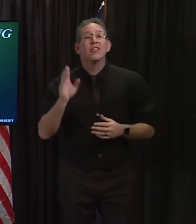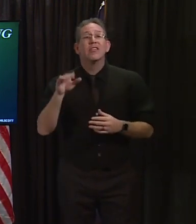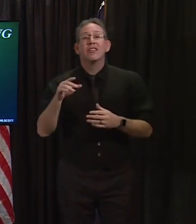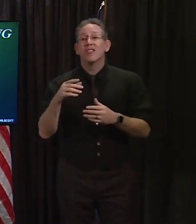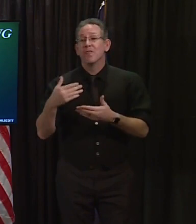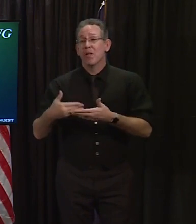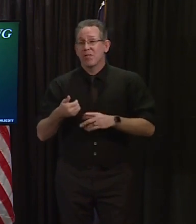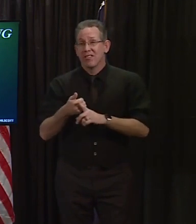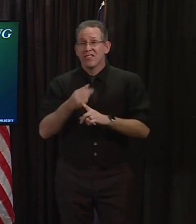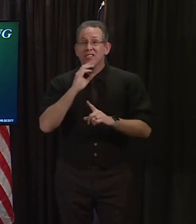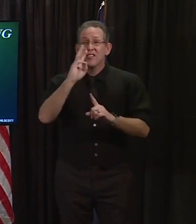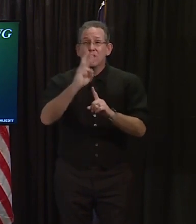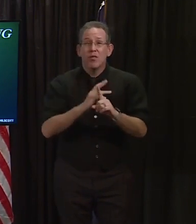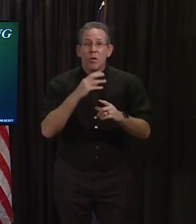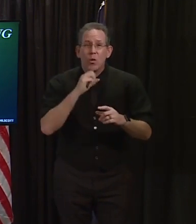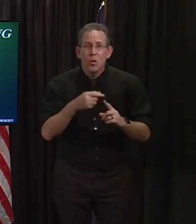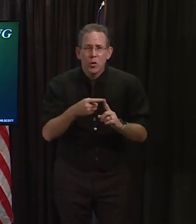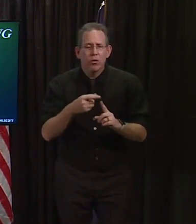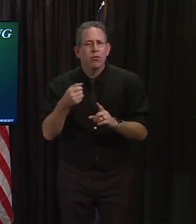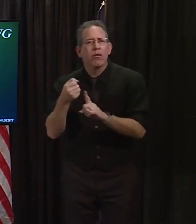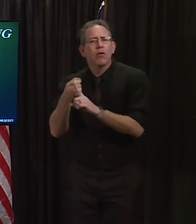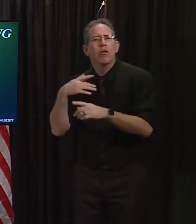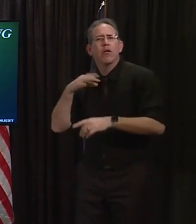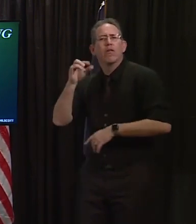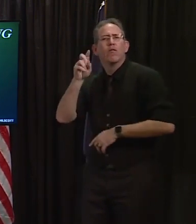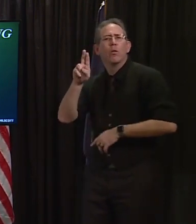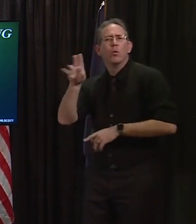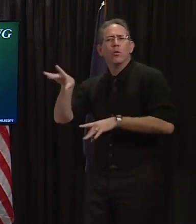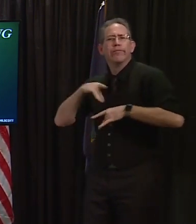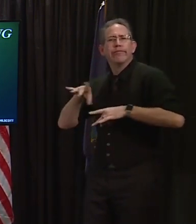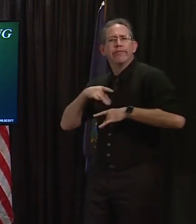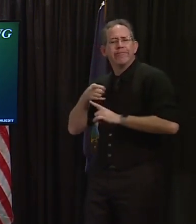shot. Please do it's not too late and please stay home when sick.